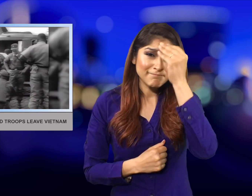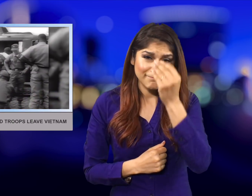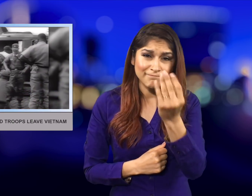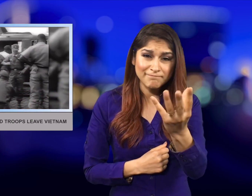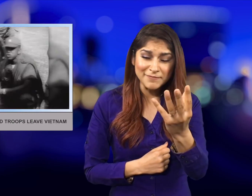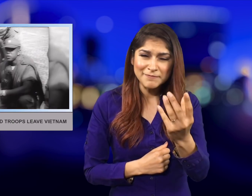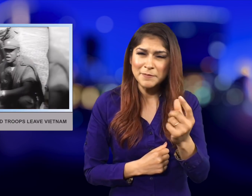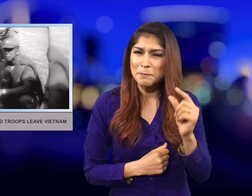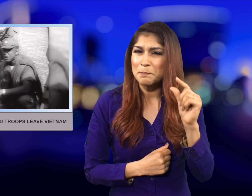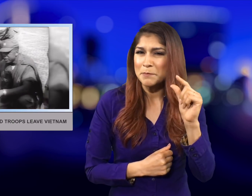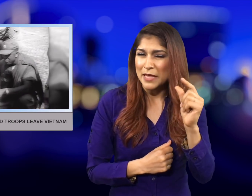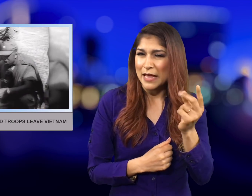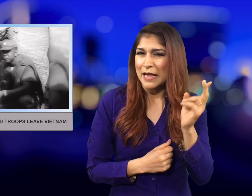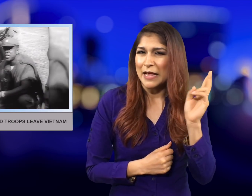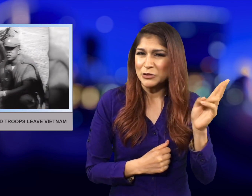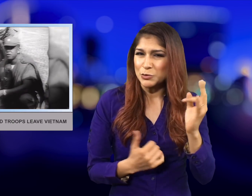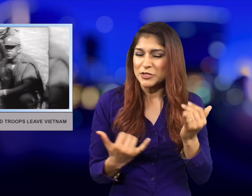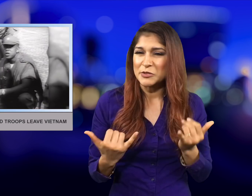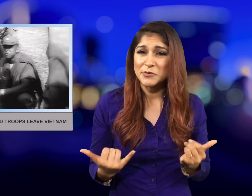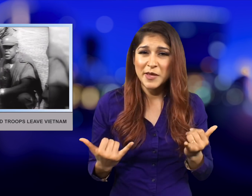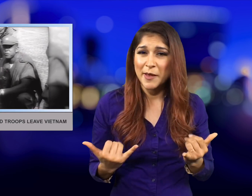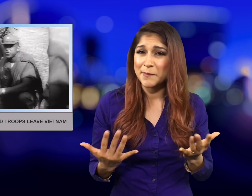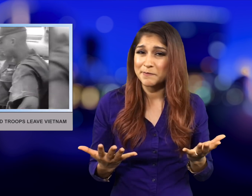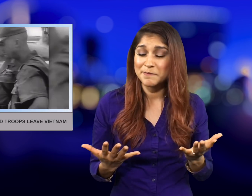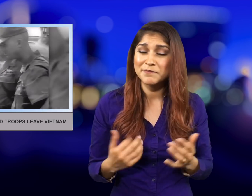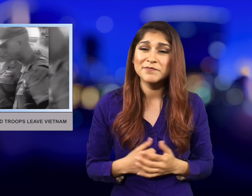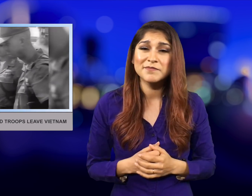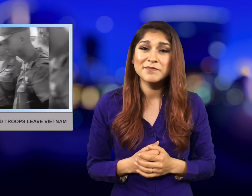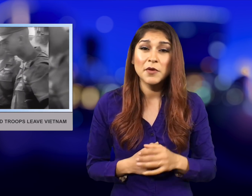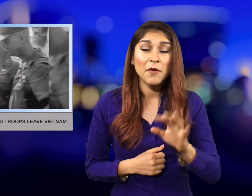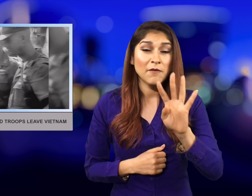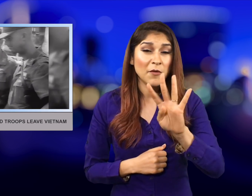Here's a bit of history for you today.